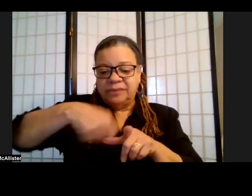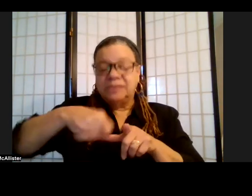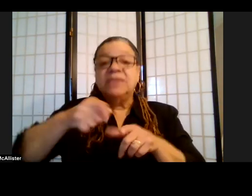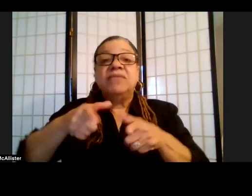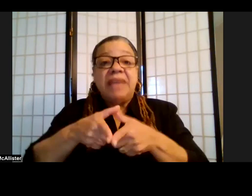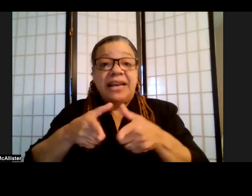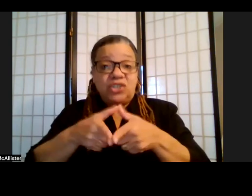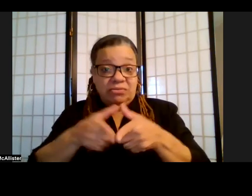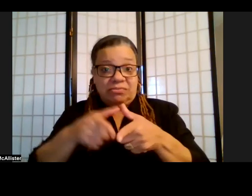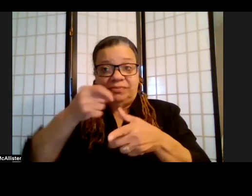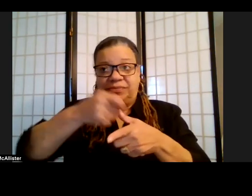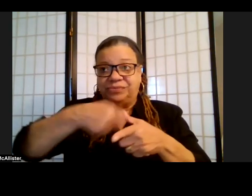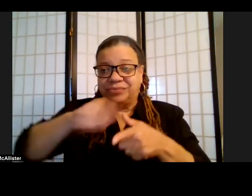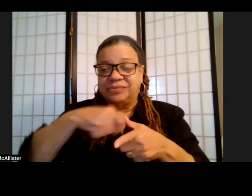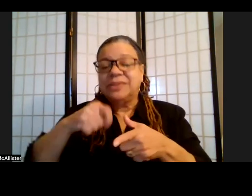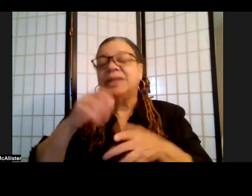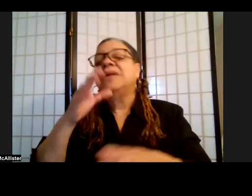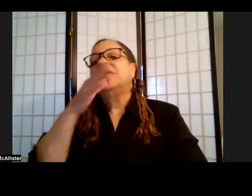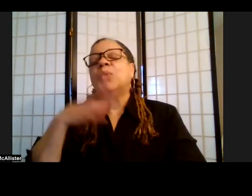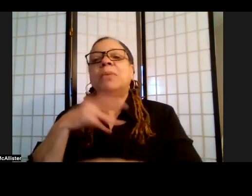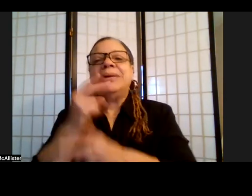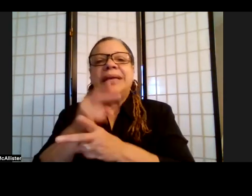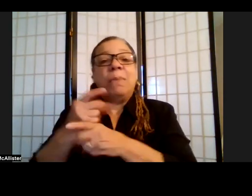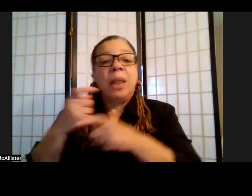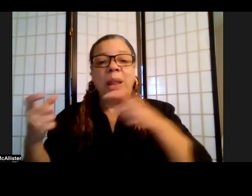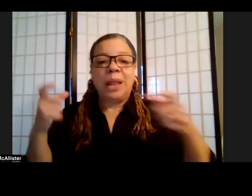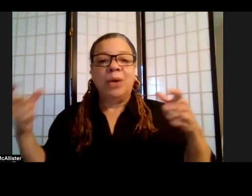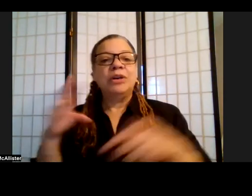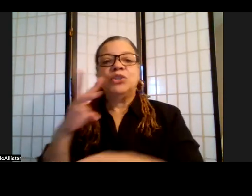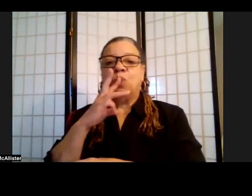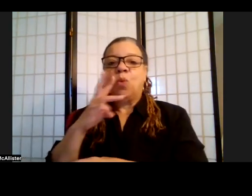sake, she kept a large bucket of water nearby, to rince the speculum